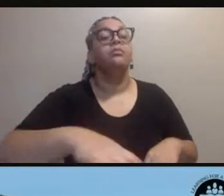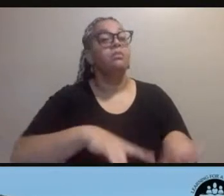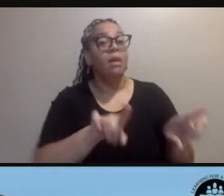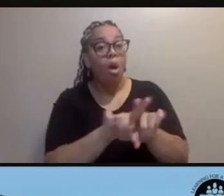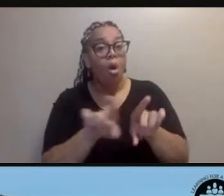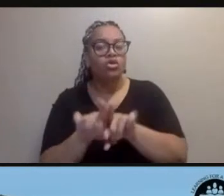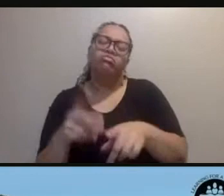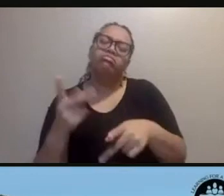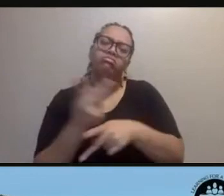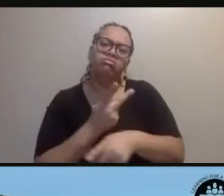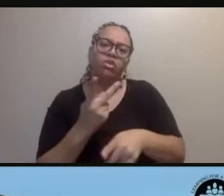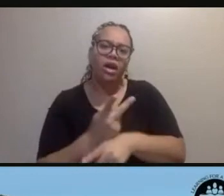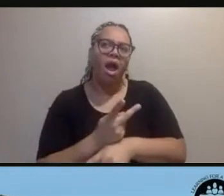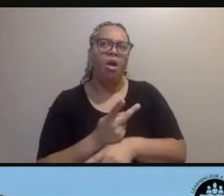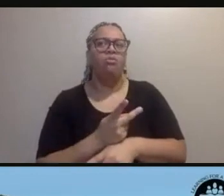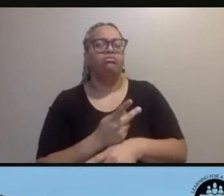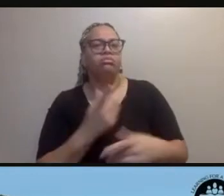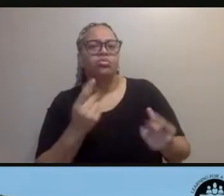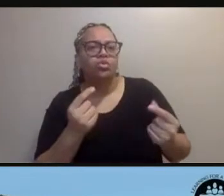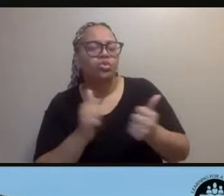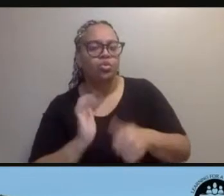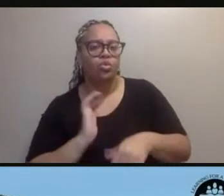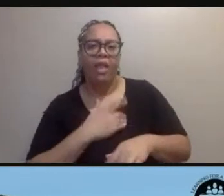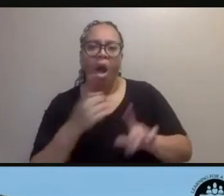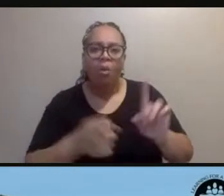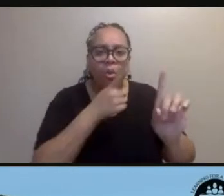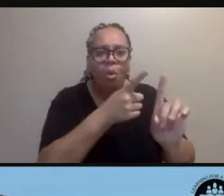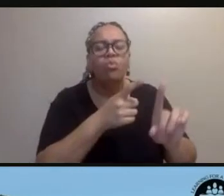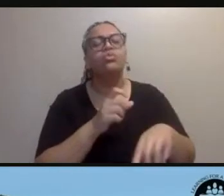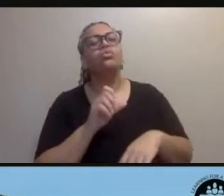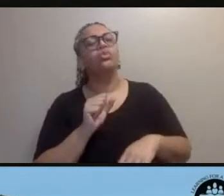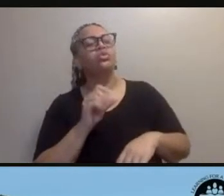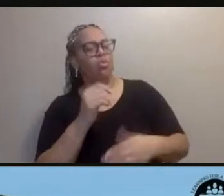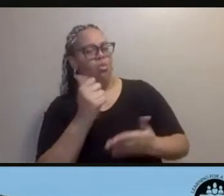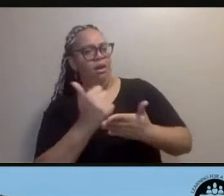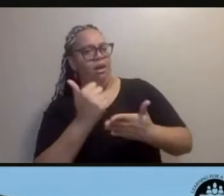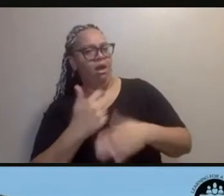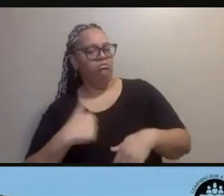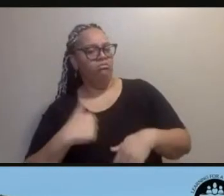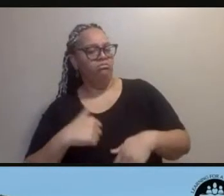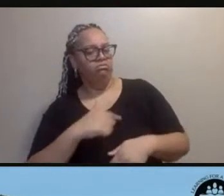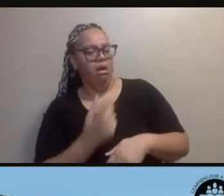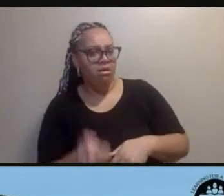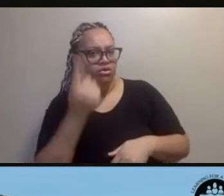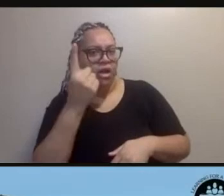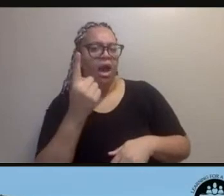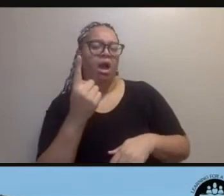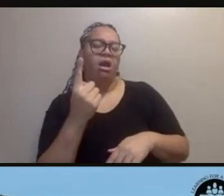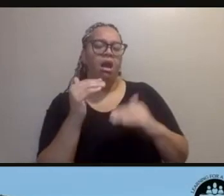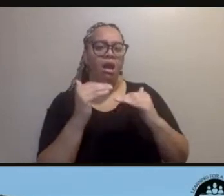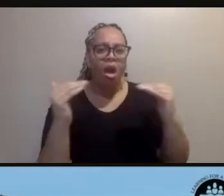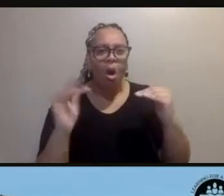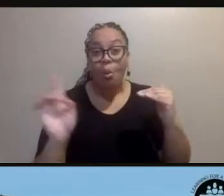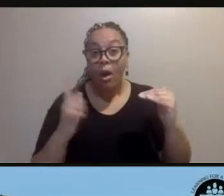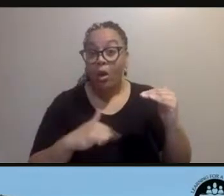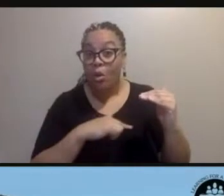HELP US UNDERSTAND THE CONTEXT OF THE WORK WE'RE DOING AS WELL MEASURING OUR PROGRESS TOWARDS